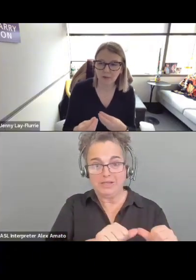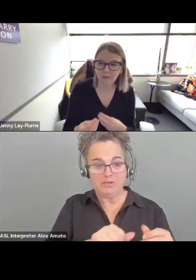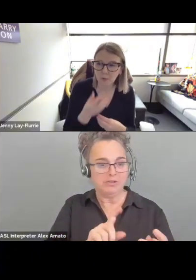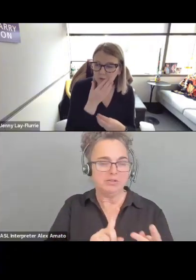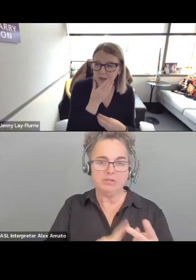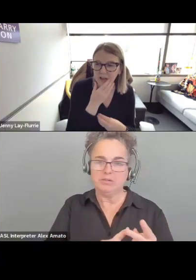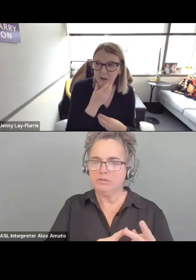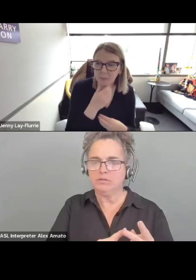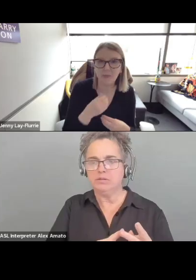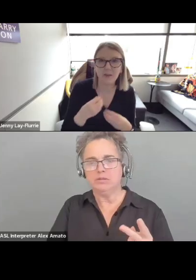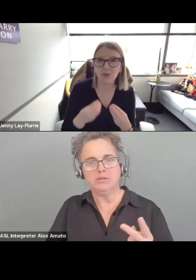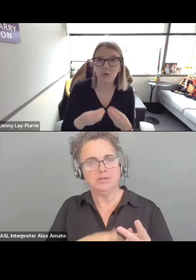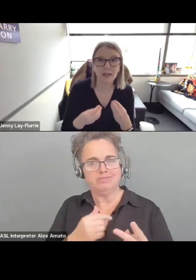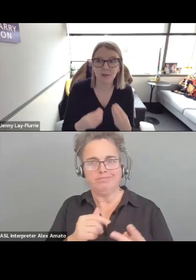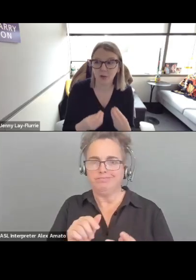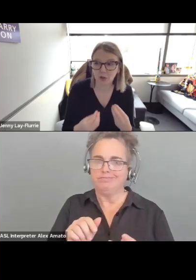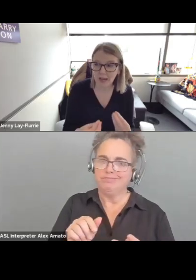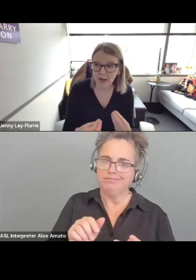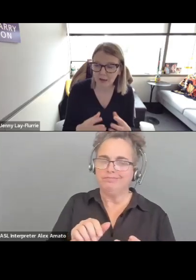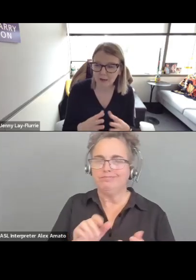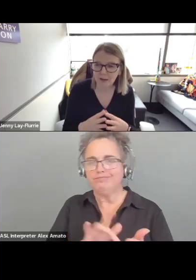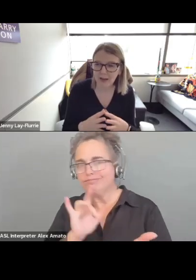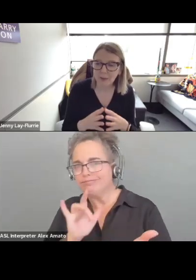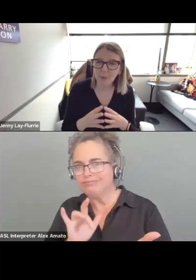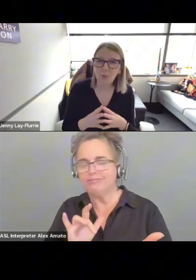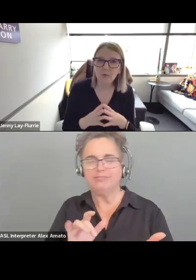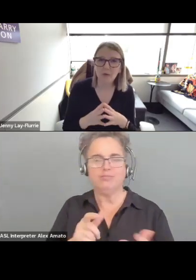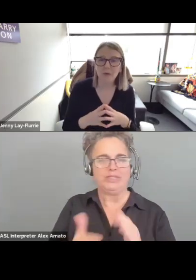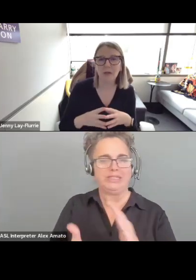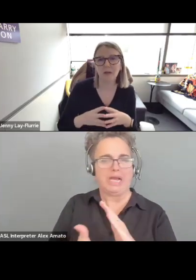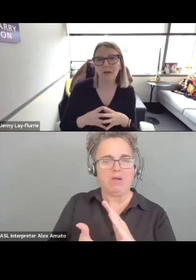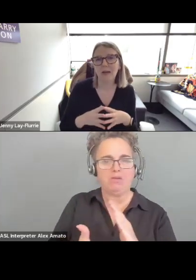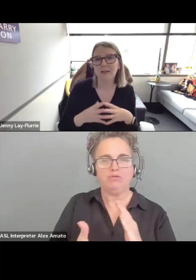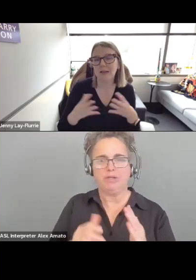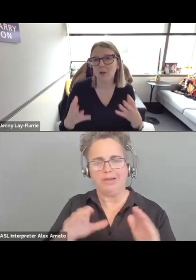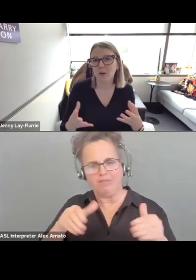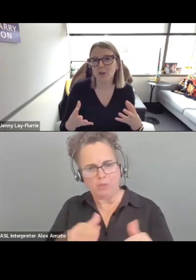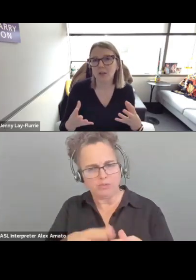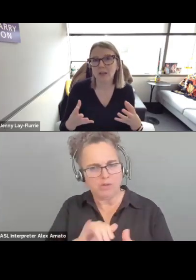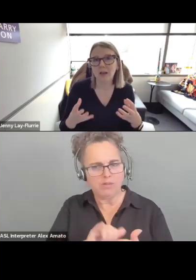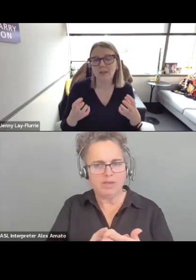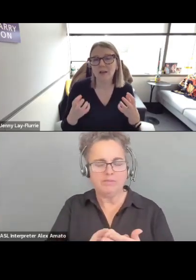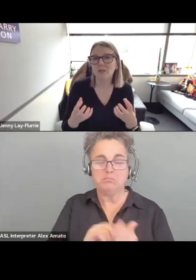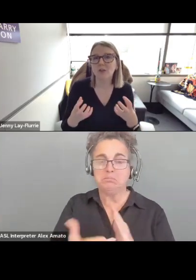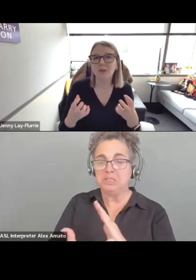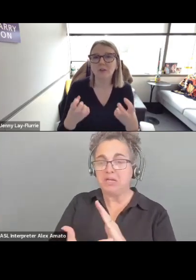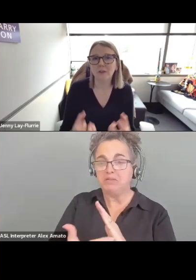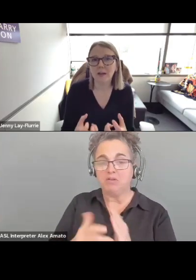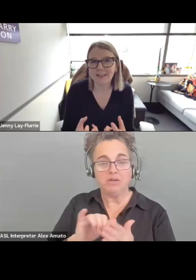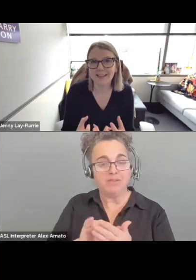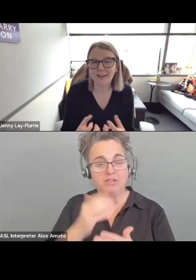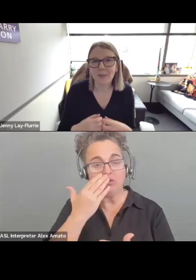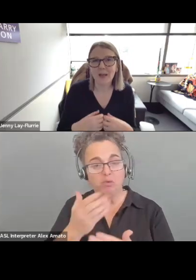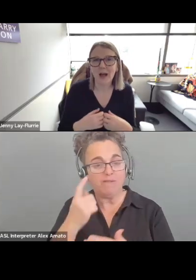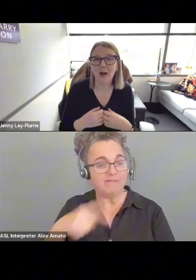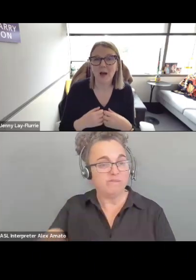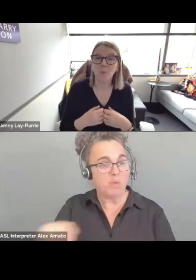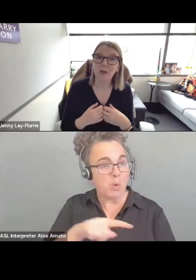for many folks in this new technology era. And we're also looking at technology that is good for society.